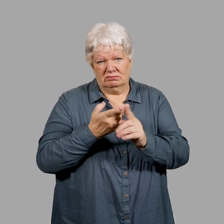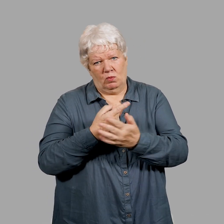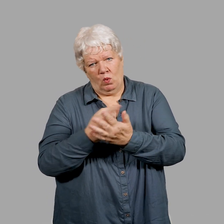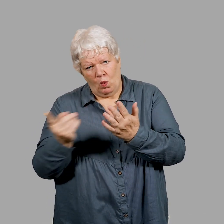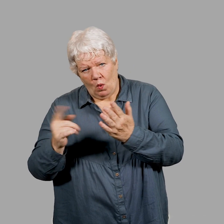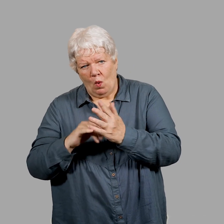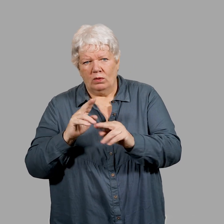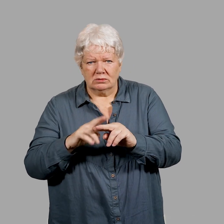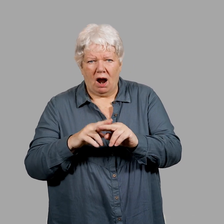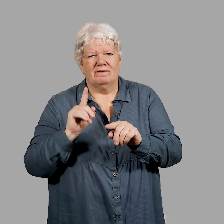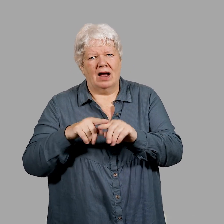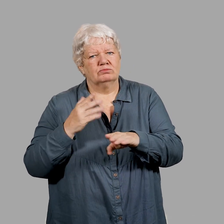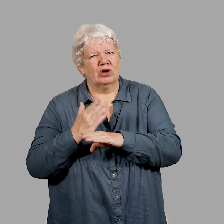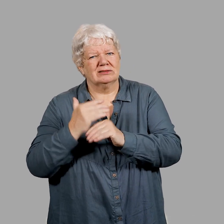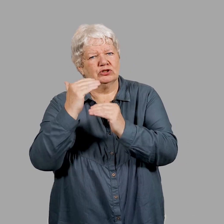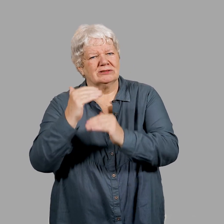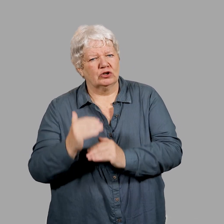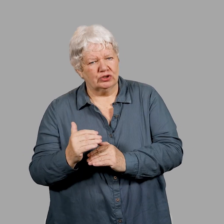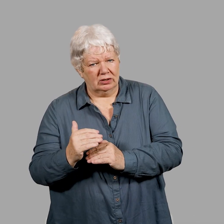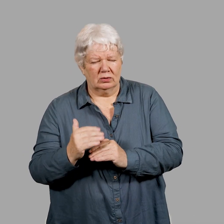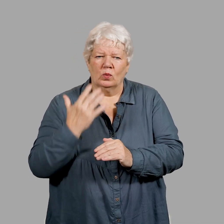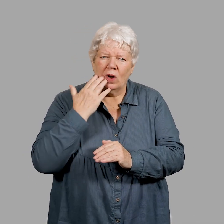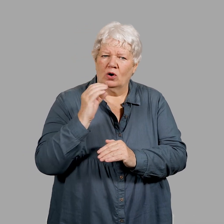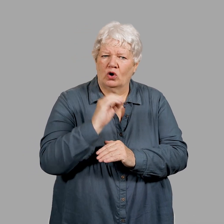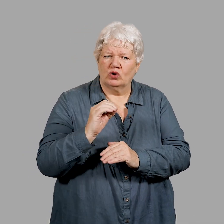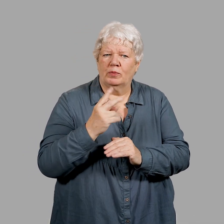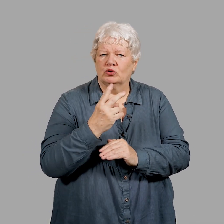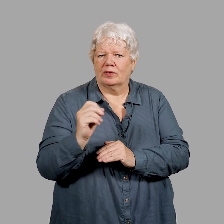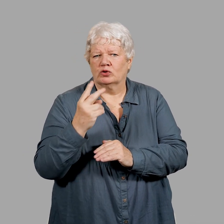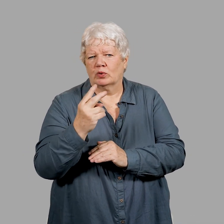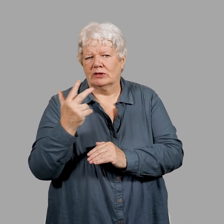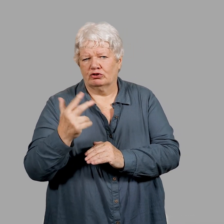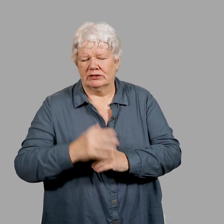(all-staff and practitioner sections). Date: October 2023